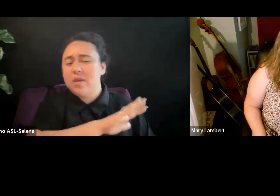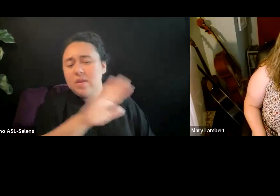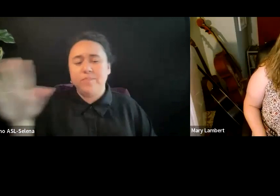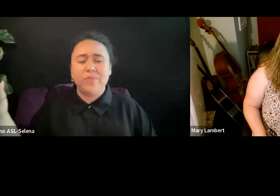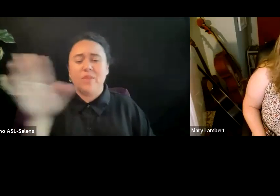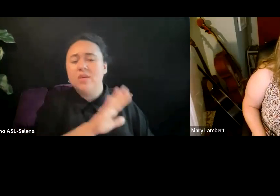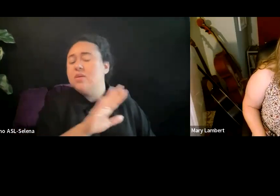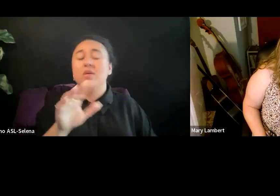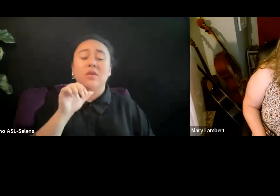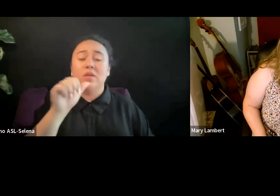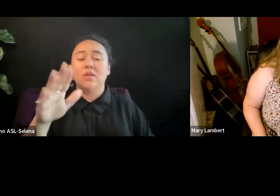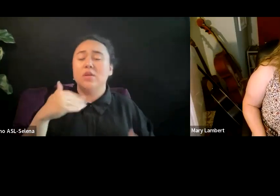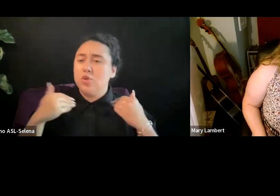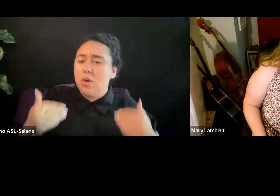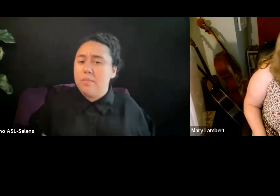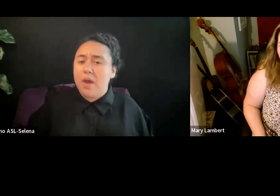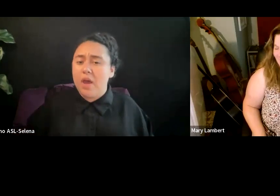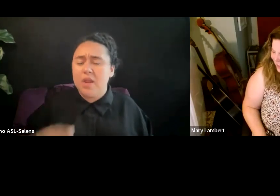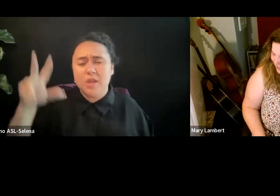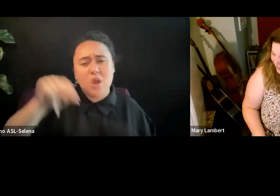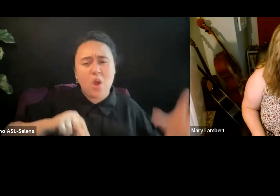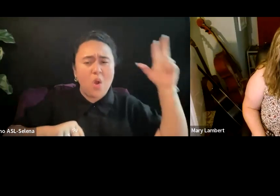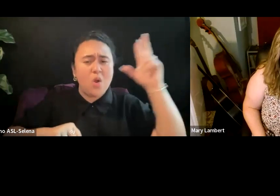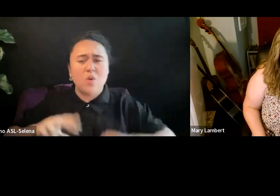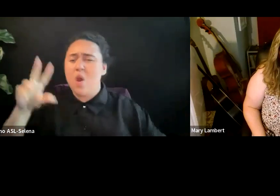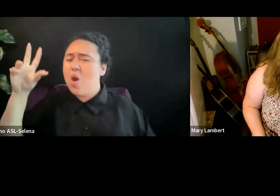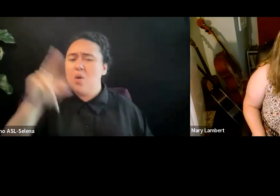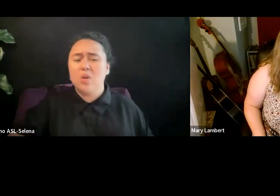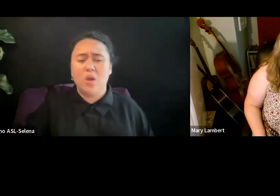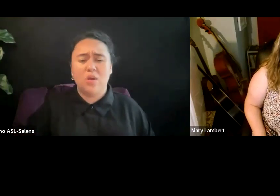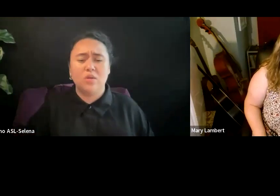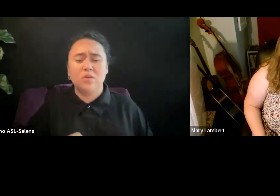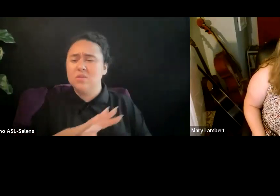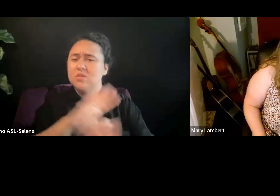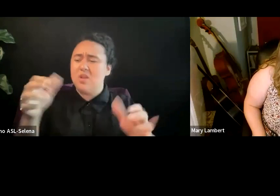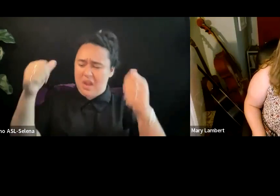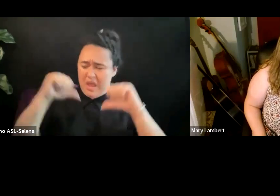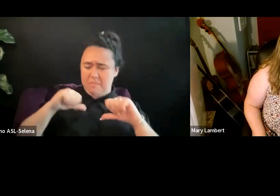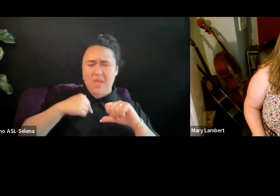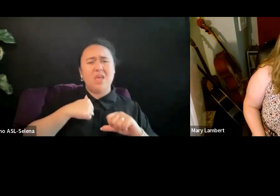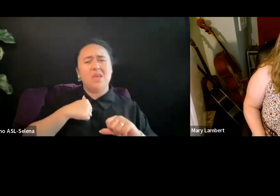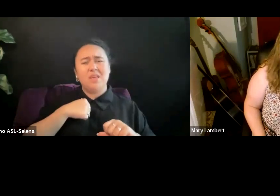It's not your body. Don't deny me.